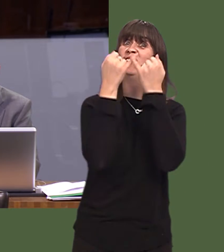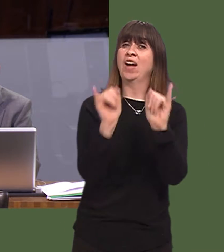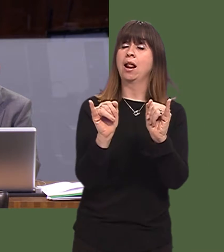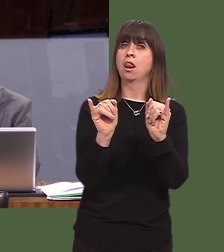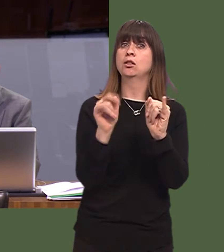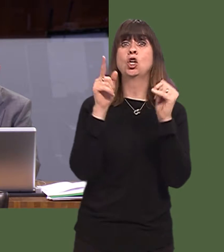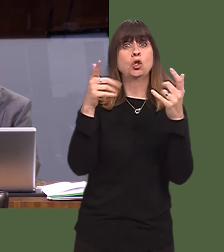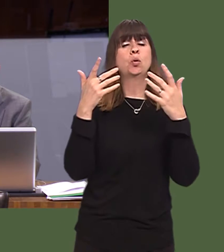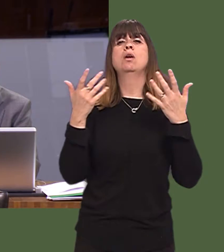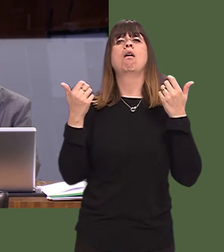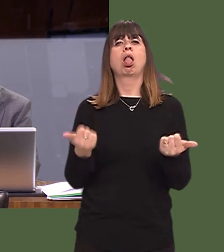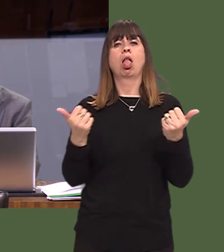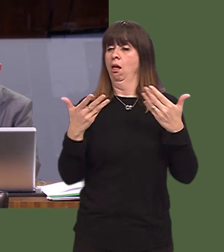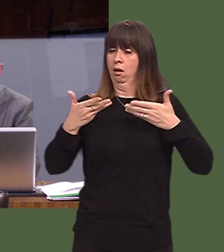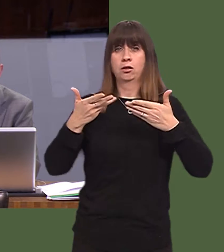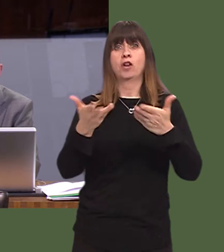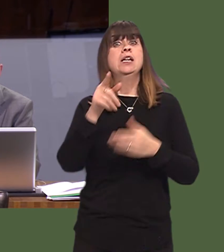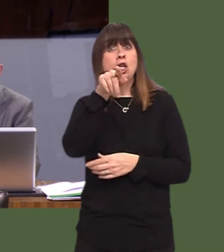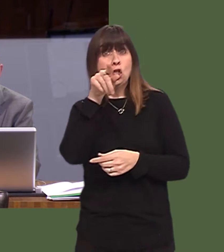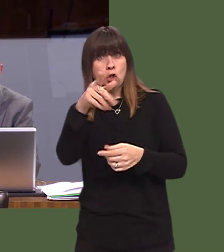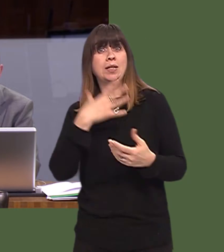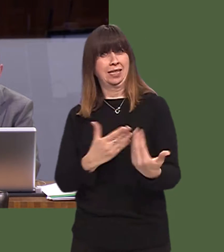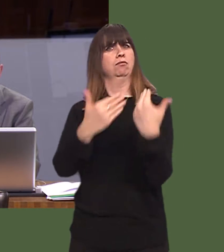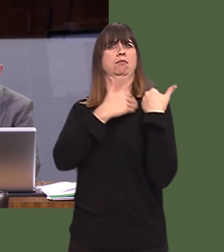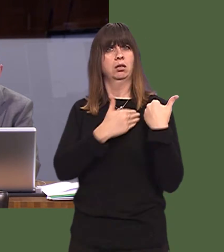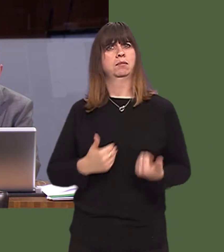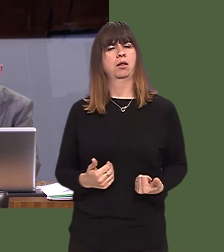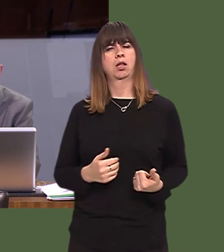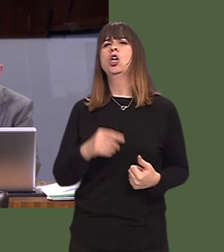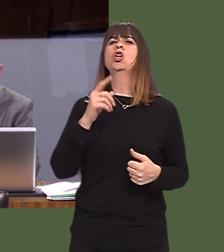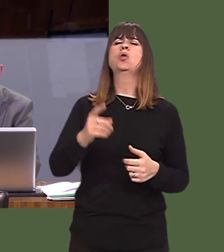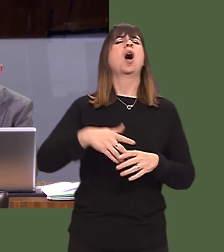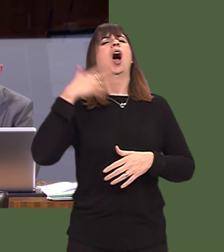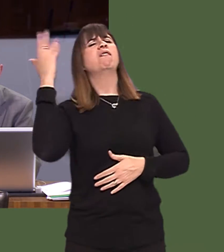Itís about time you accepted some accountability for this and, instead of rehearsing the arguments